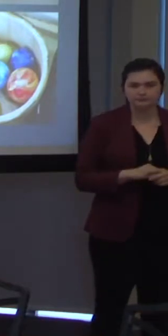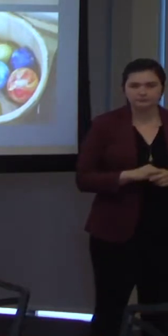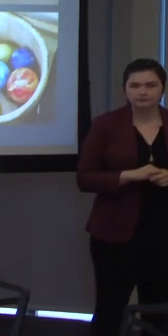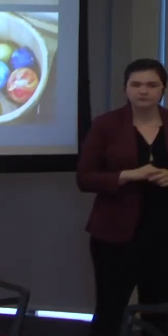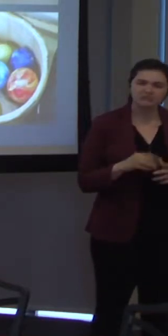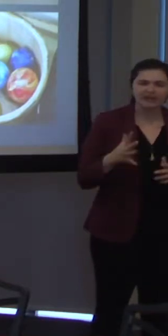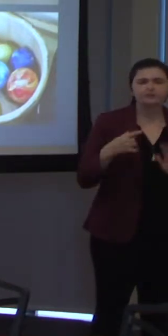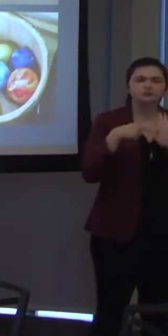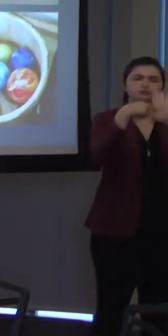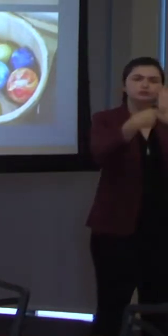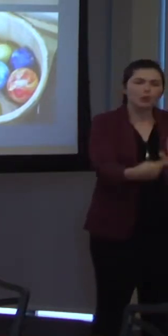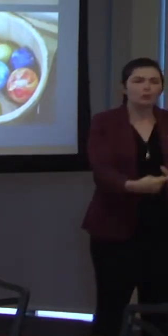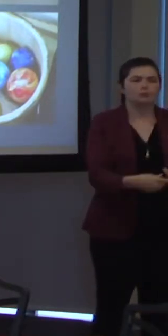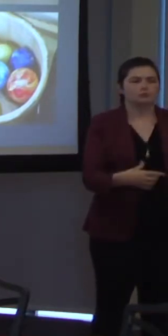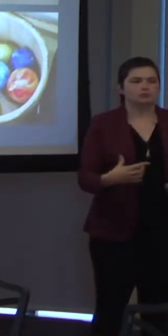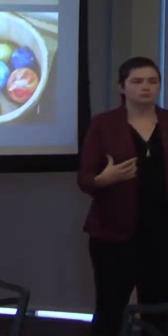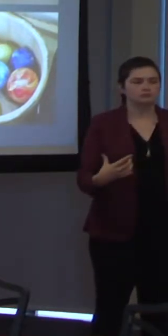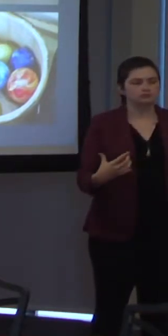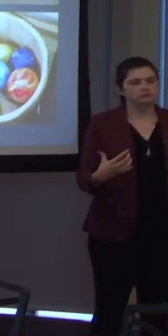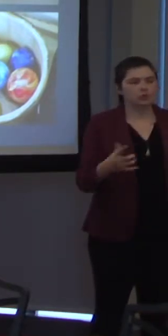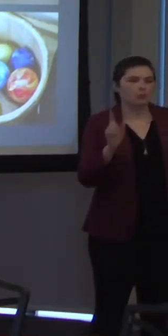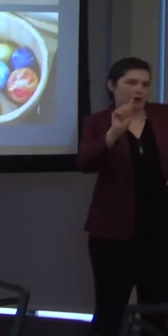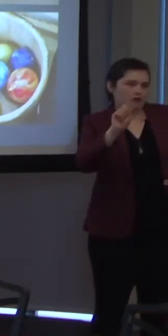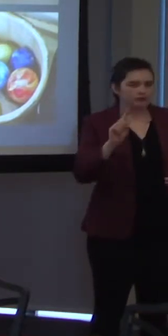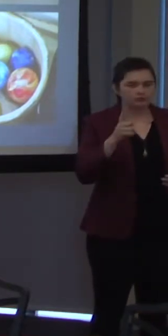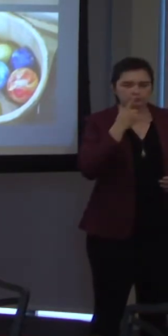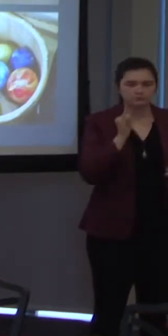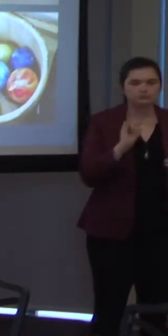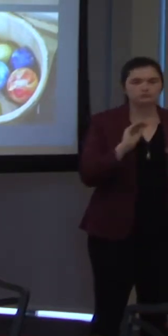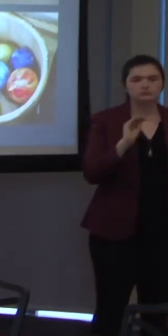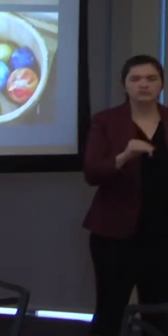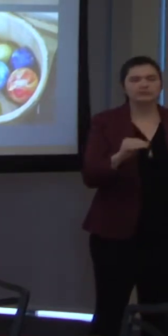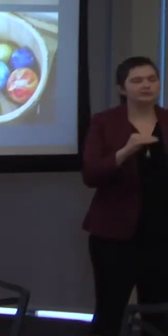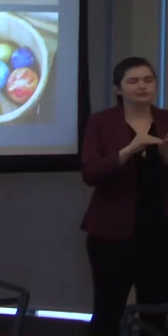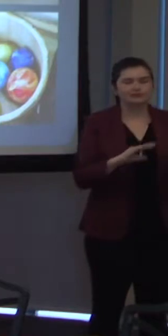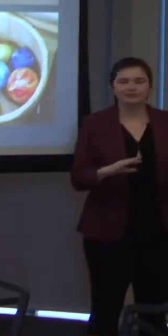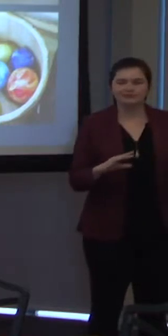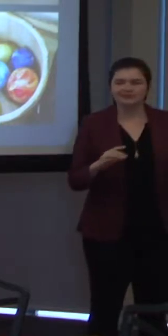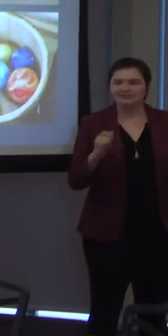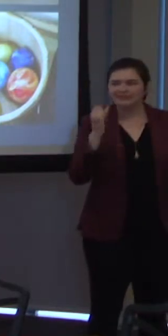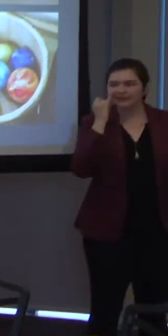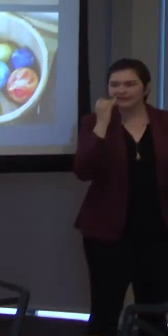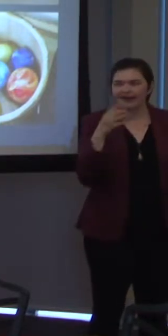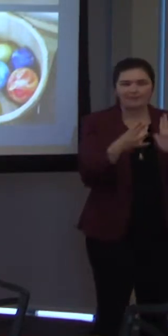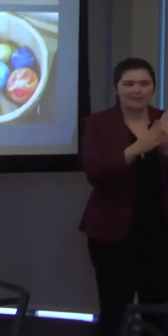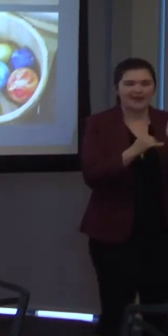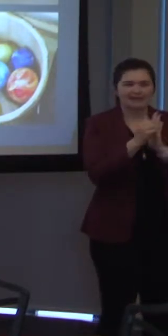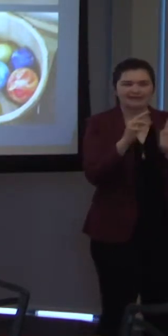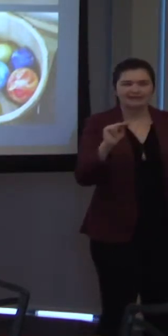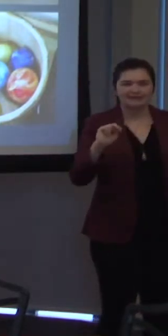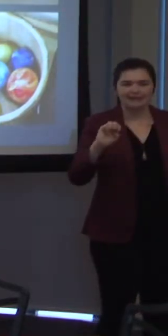kind of showing where. Students will always, you know, If I painted Neptune, they would always be Neptune.